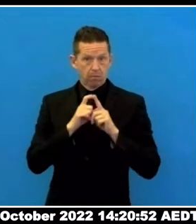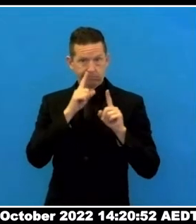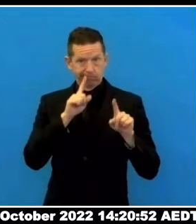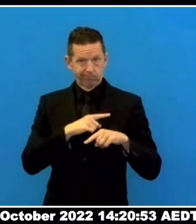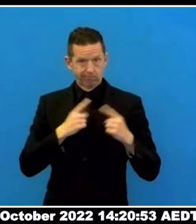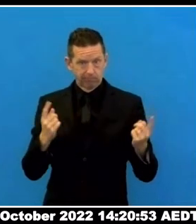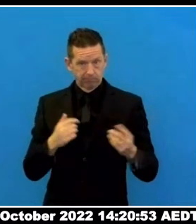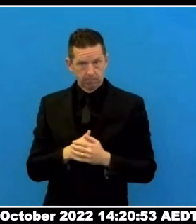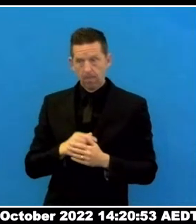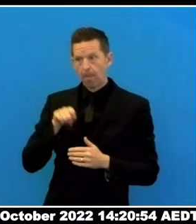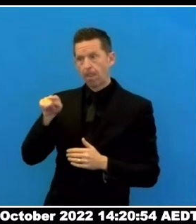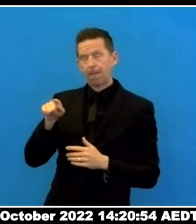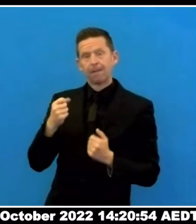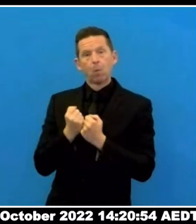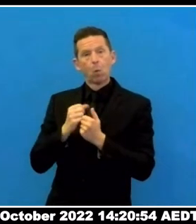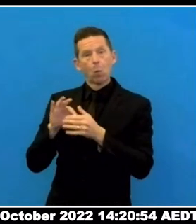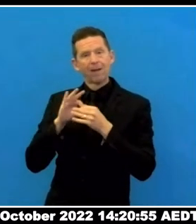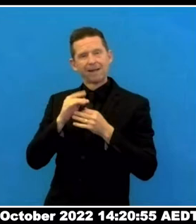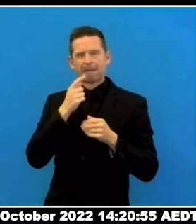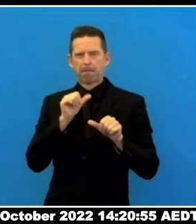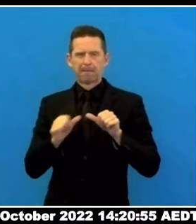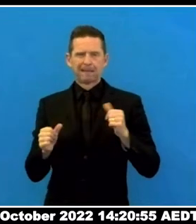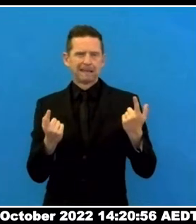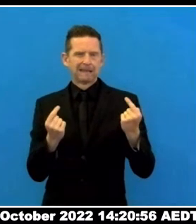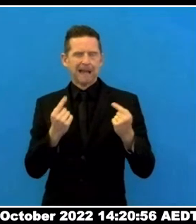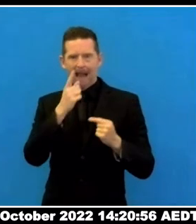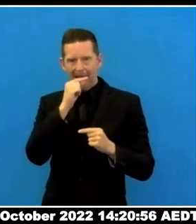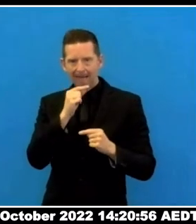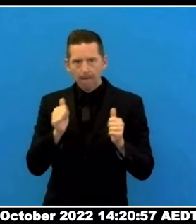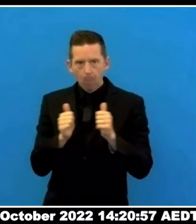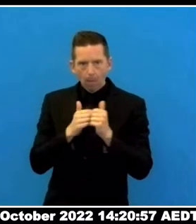She says it is easier to get appointments with specialists in Melbourne,